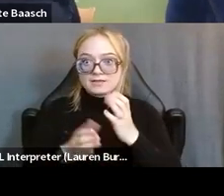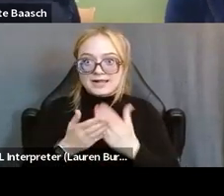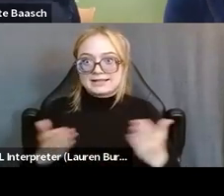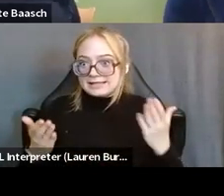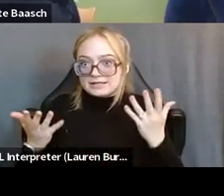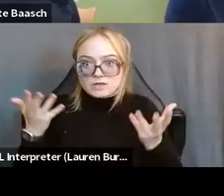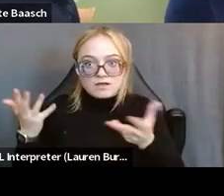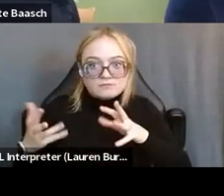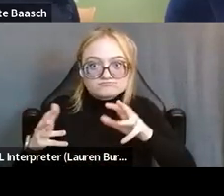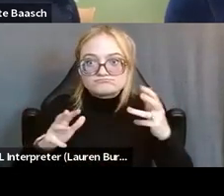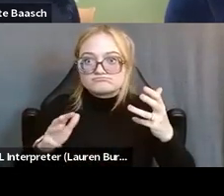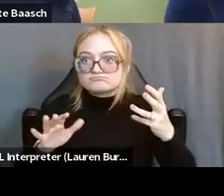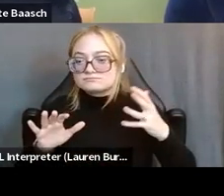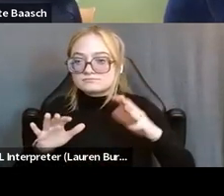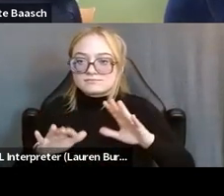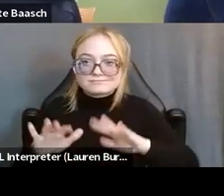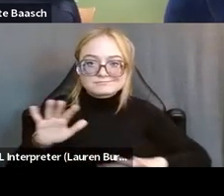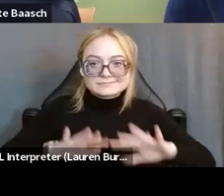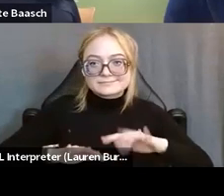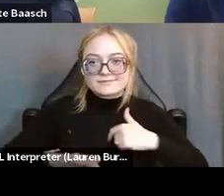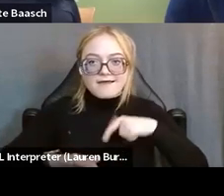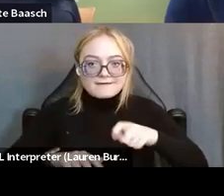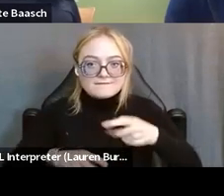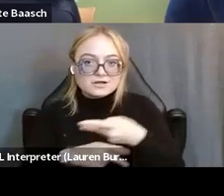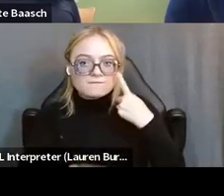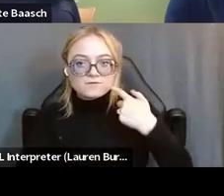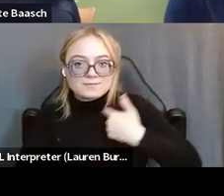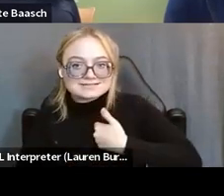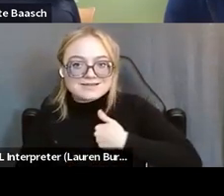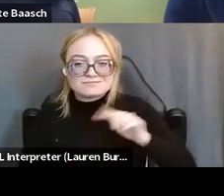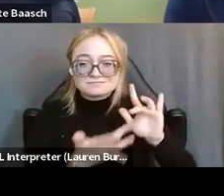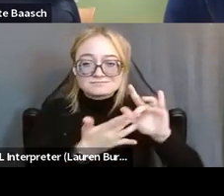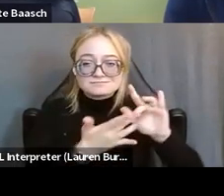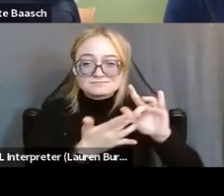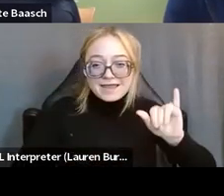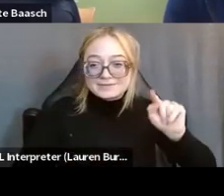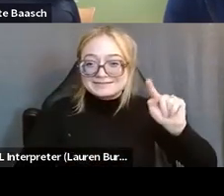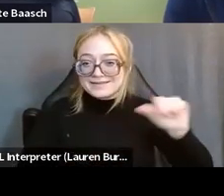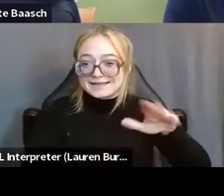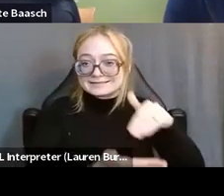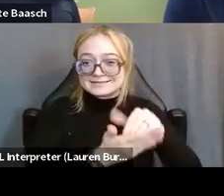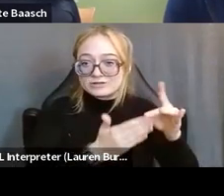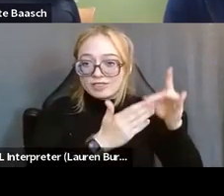who was my partner at the TA center and was like, how can we do this? And it was like working with them,